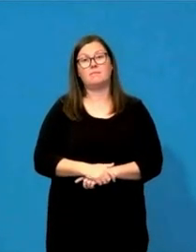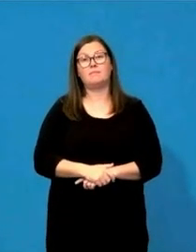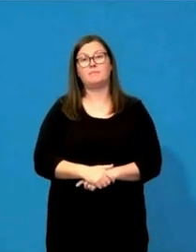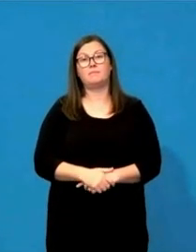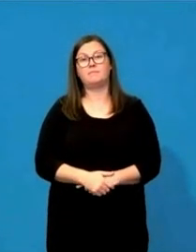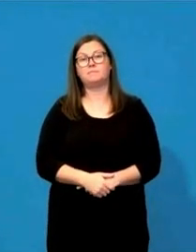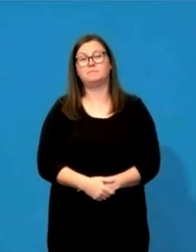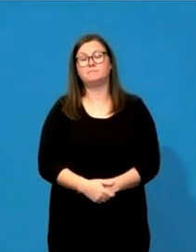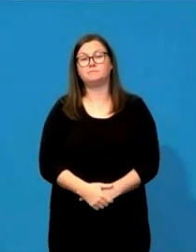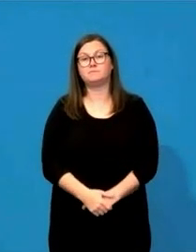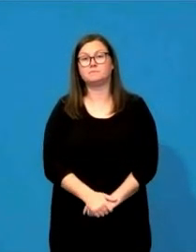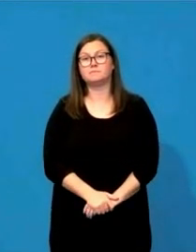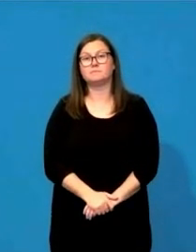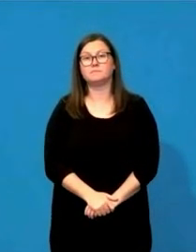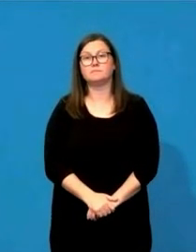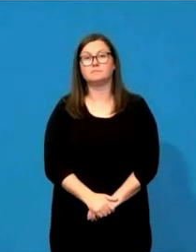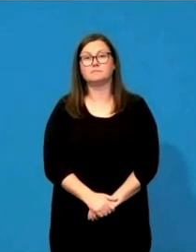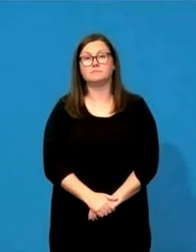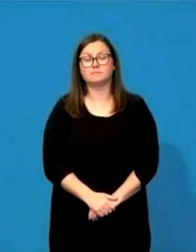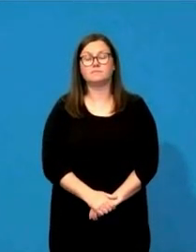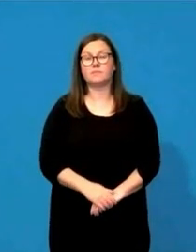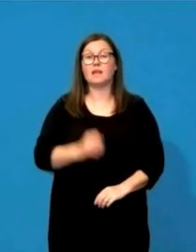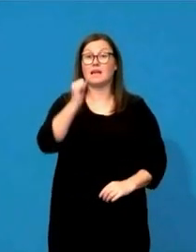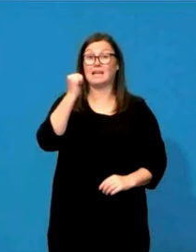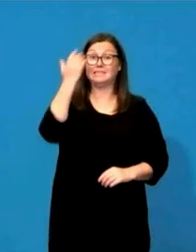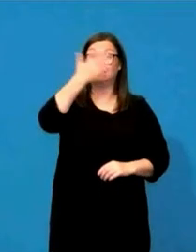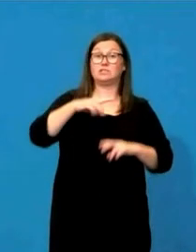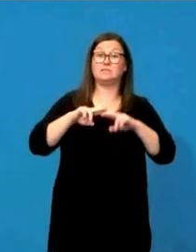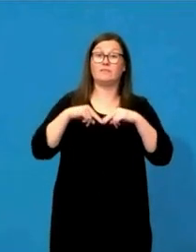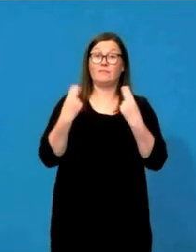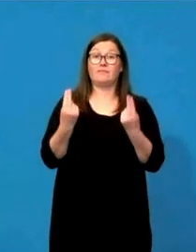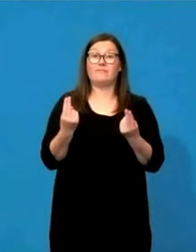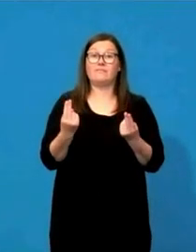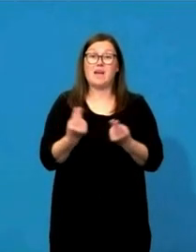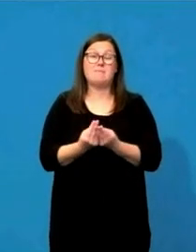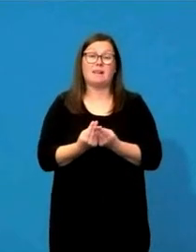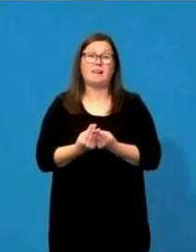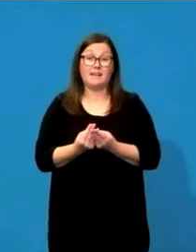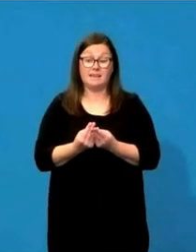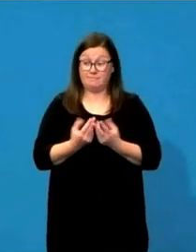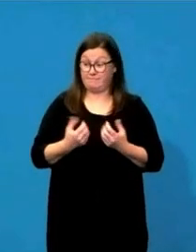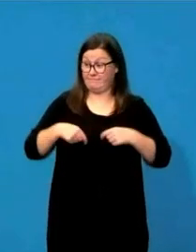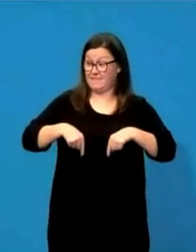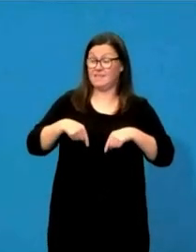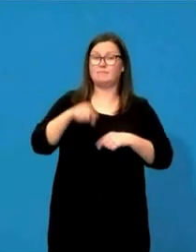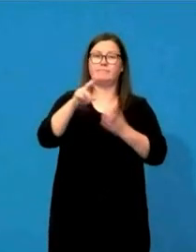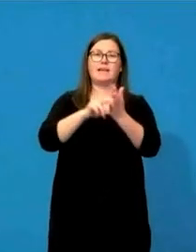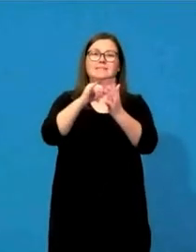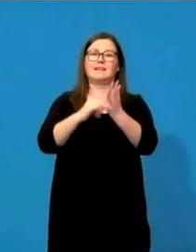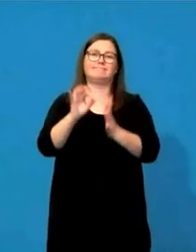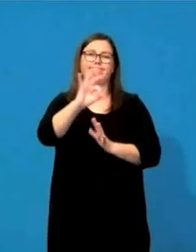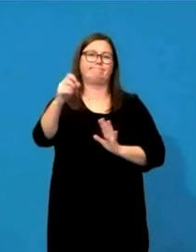that families, Indigenous families, really aren't recognised by NDIS at all.